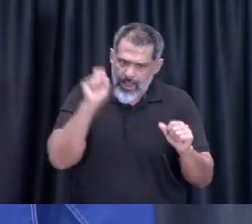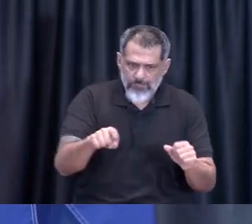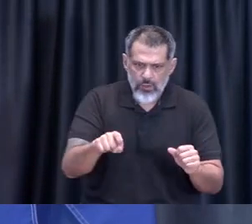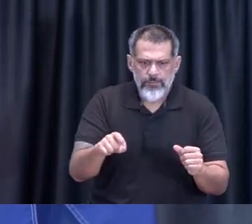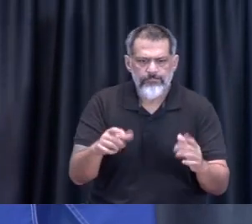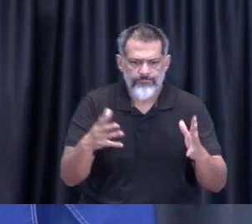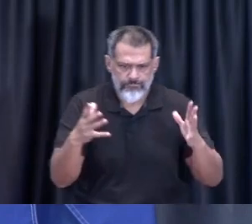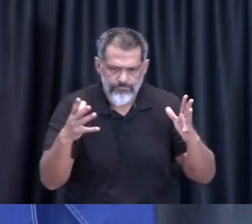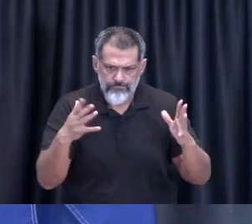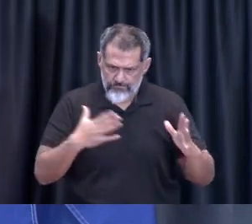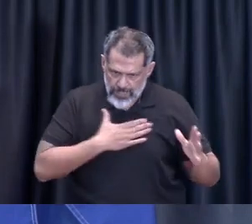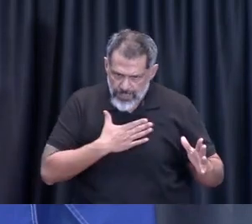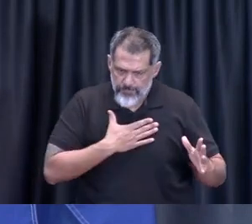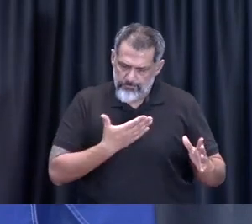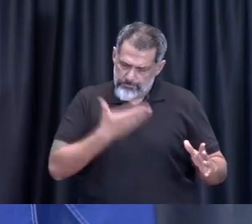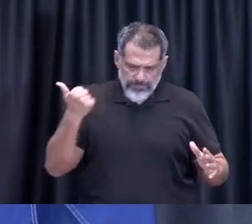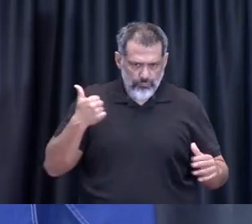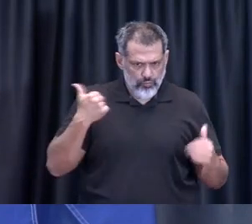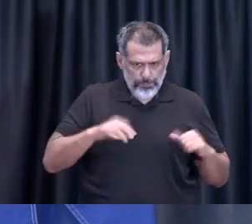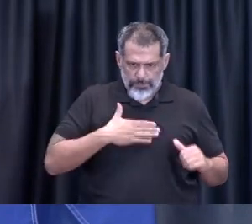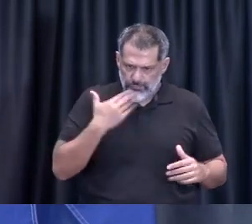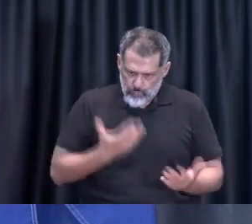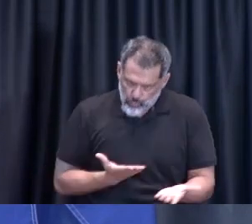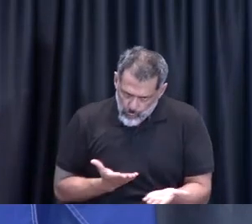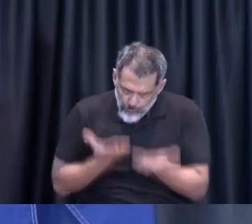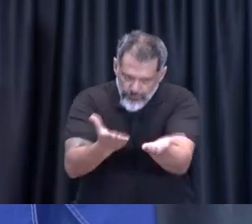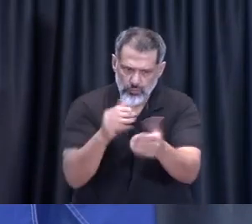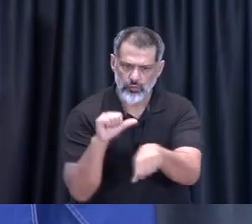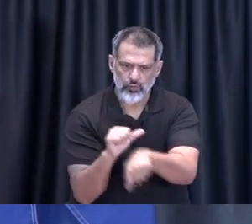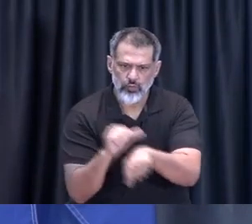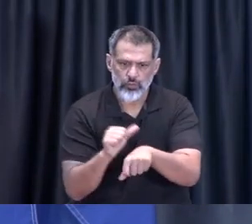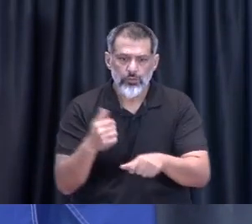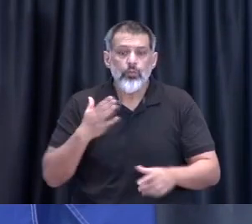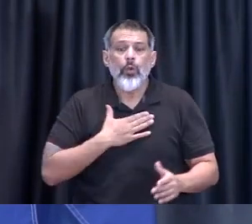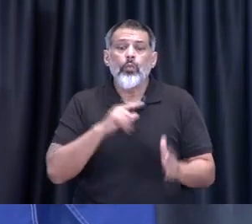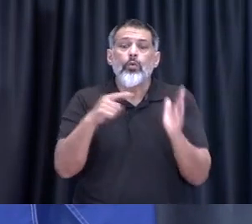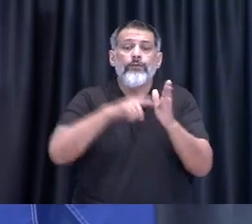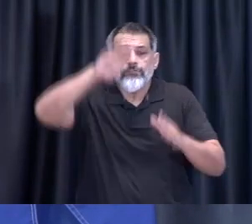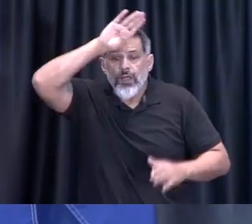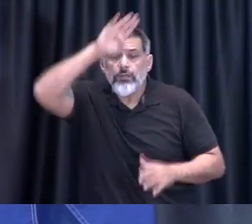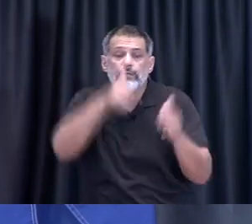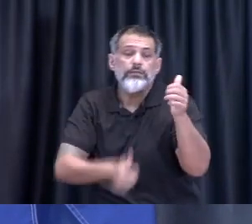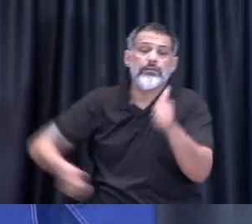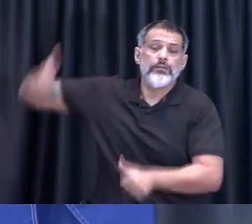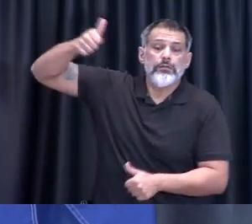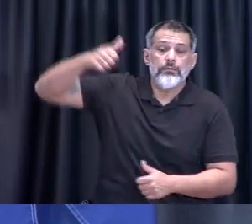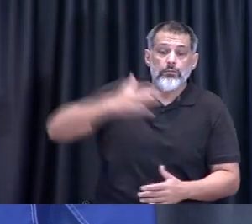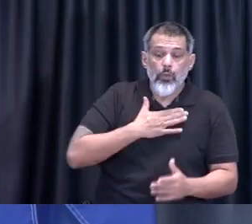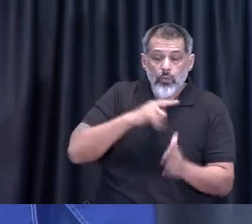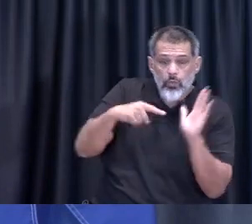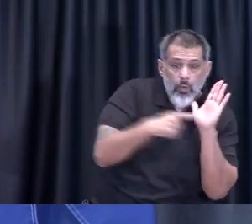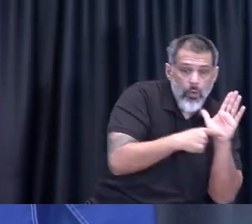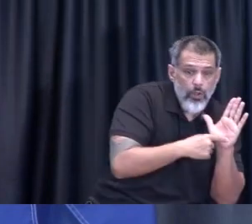I have to offer in my role as fire chief. And as the city of Toronto's incident commander for COVID-19 each